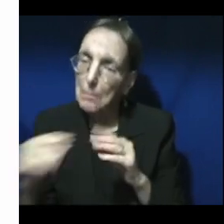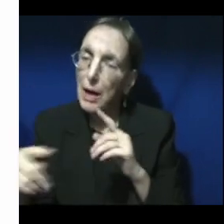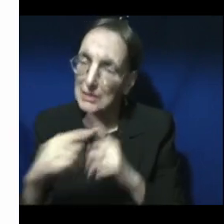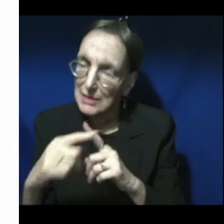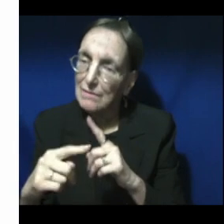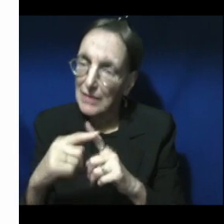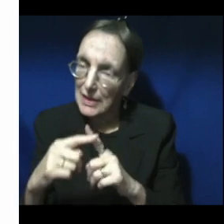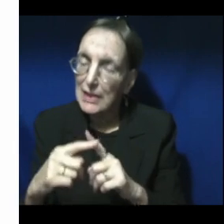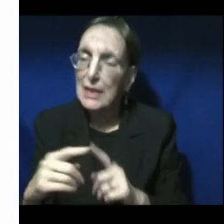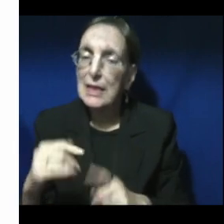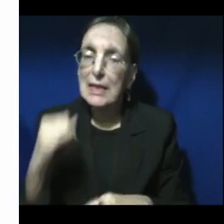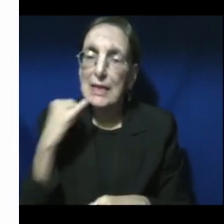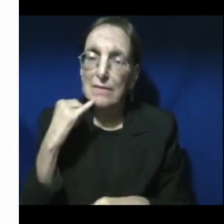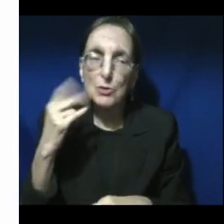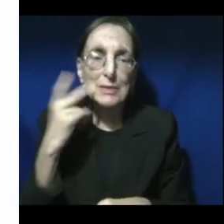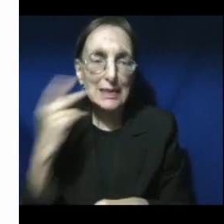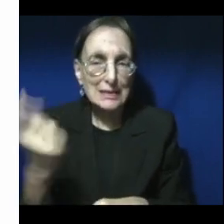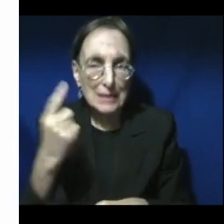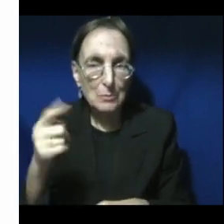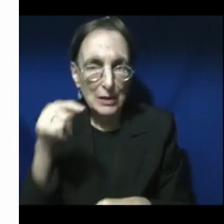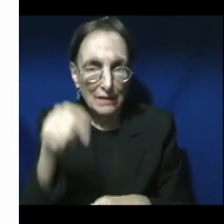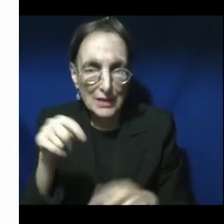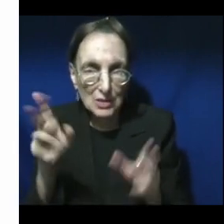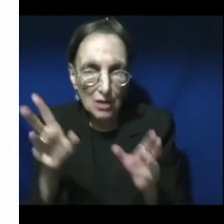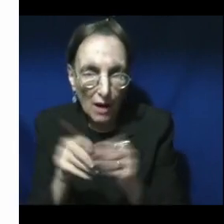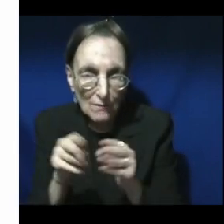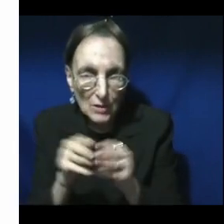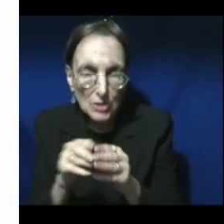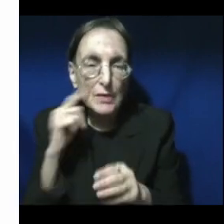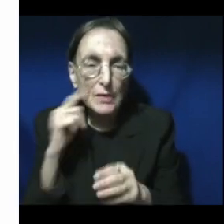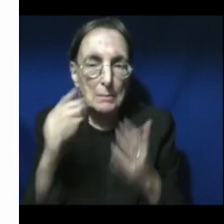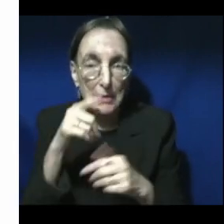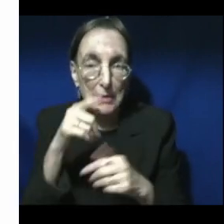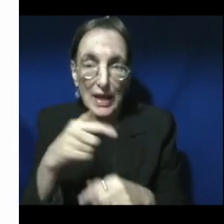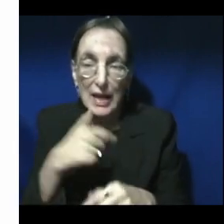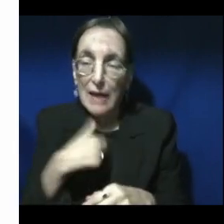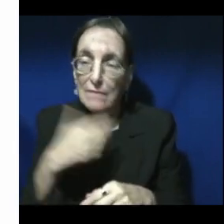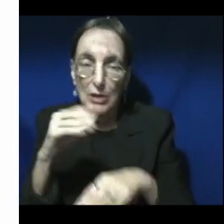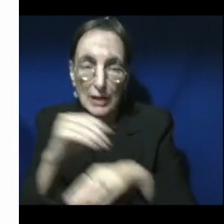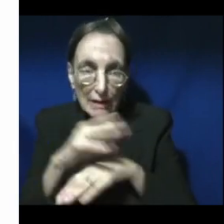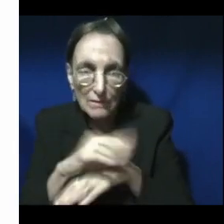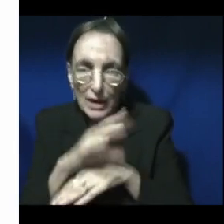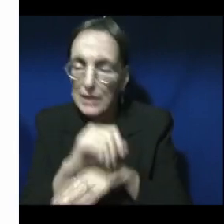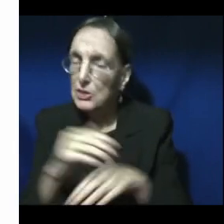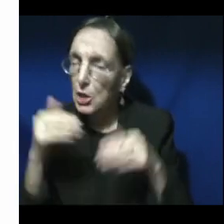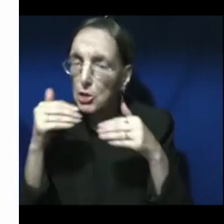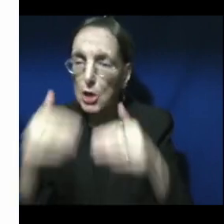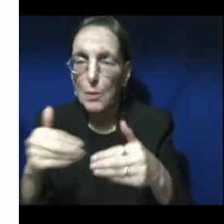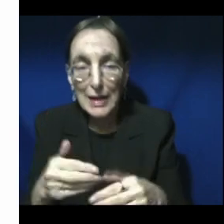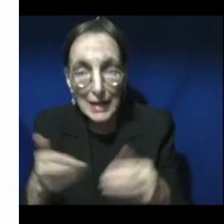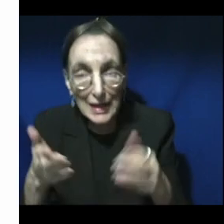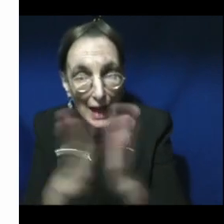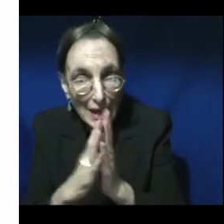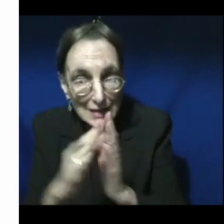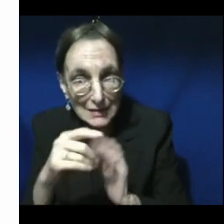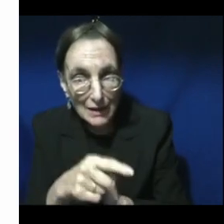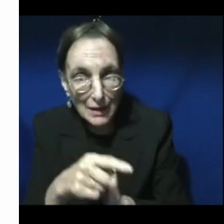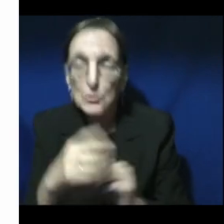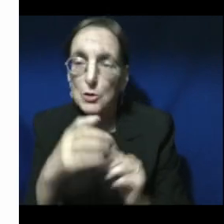this conference and you think that they would have good advice, you might as well ask them, right? You’ll get some good information as a result. Let me spend my last sort of five, seven minutes